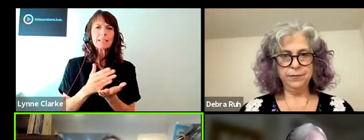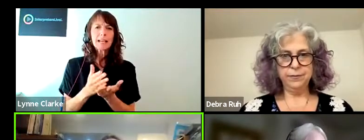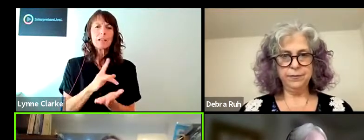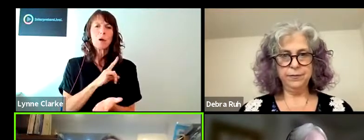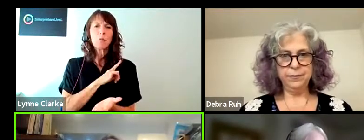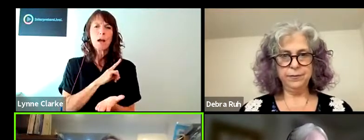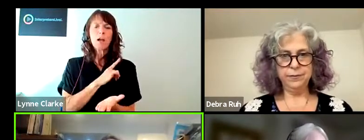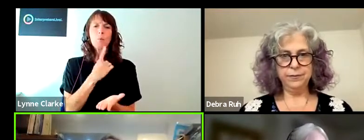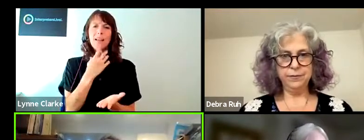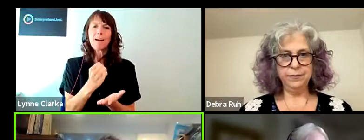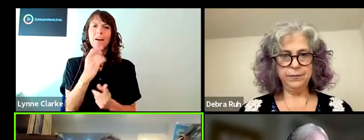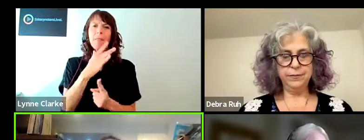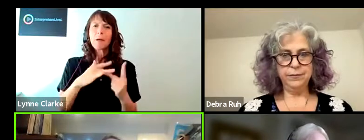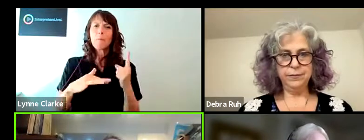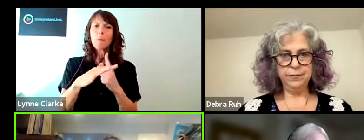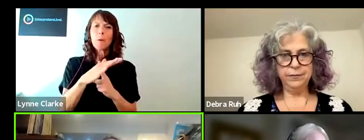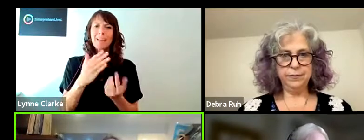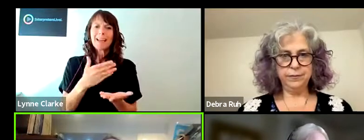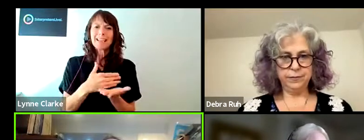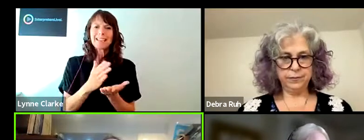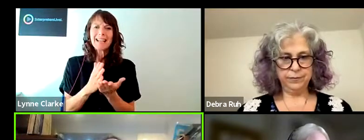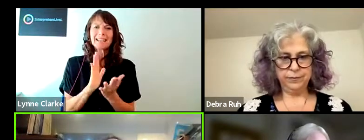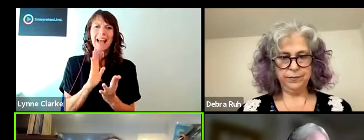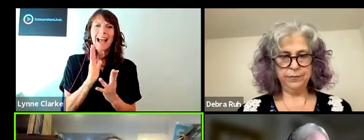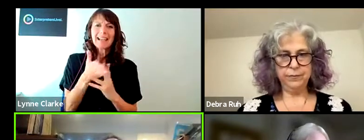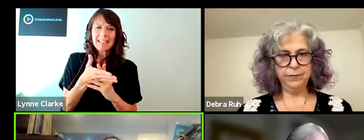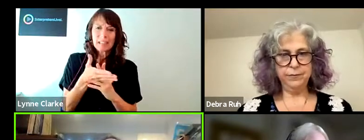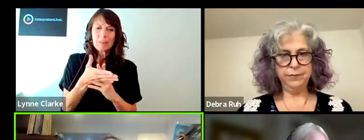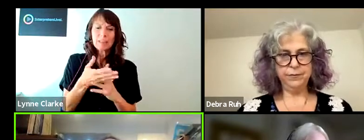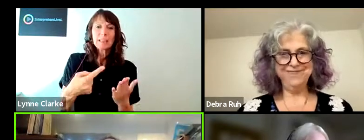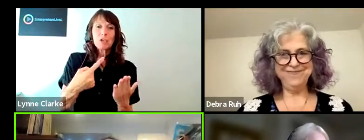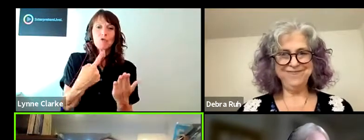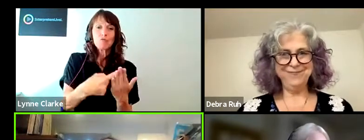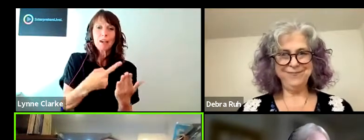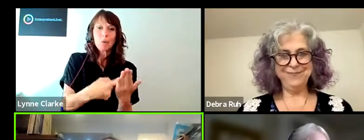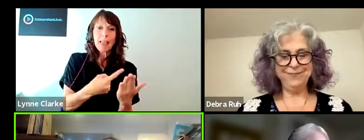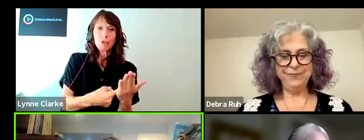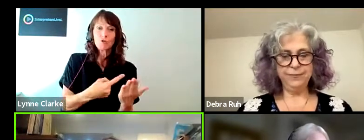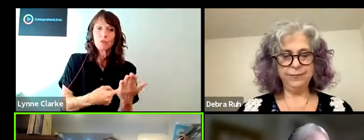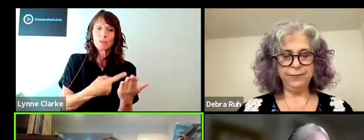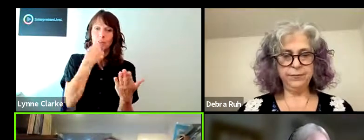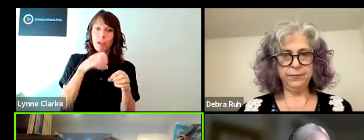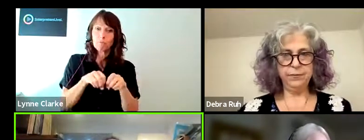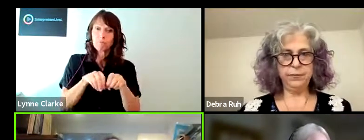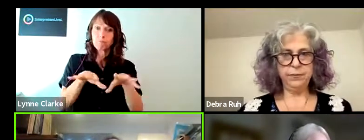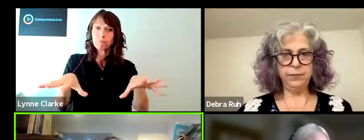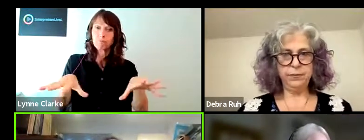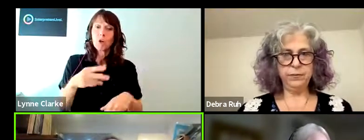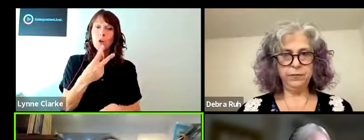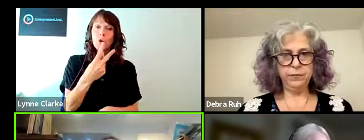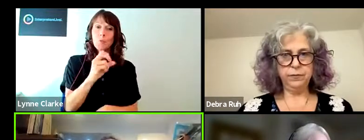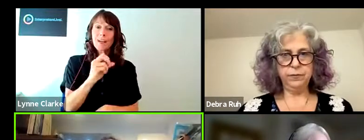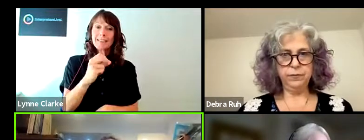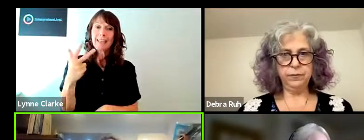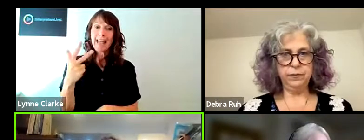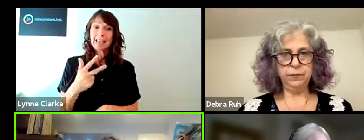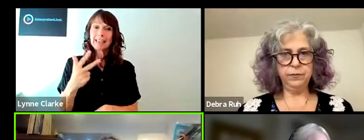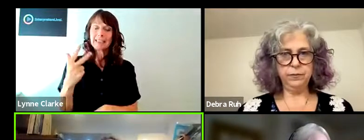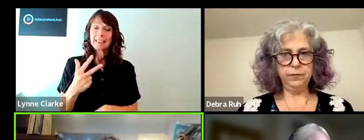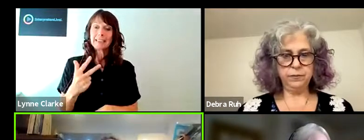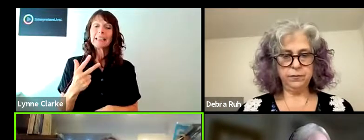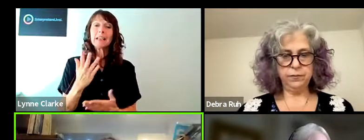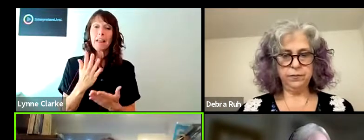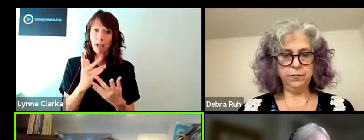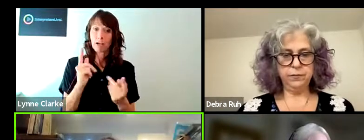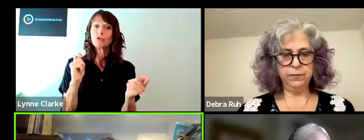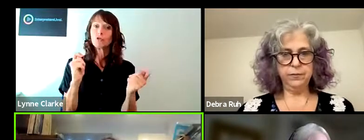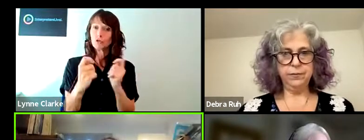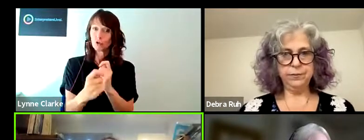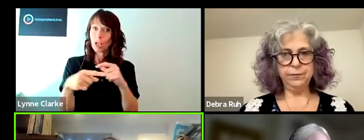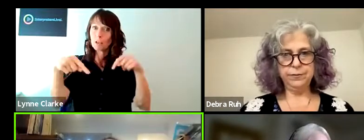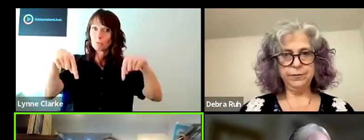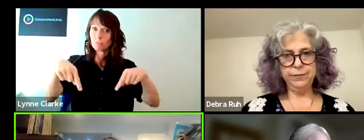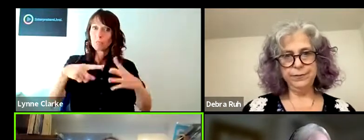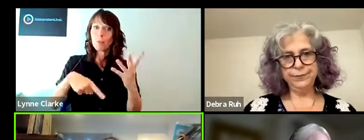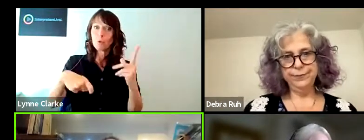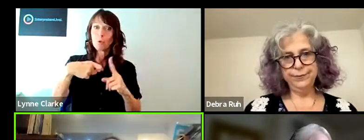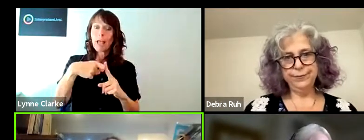accessibility regulations that came in 2018. And that has transformed things as long ago, as 2003,